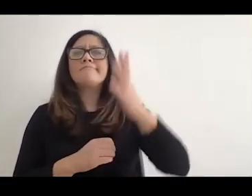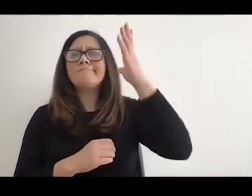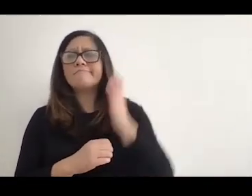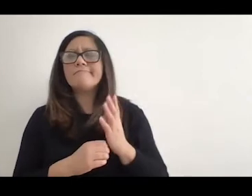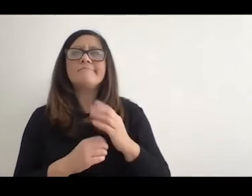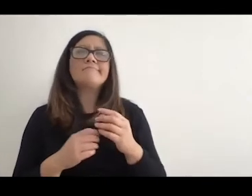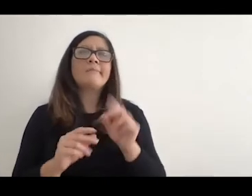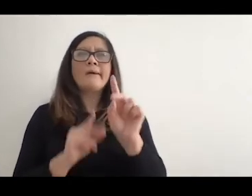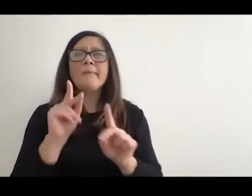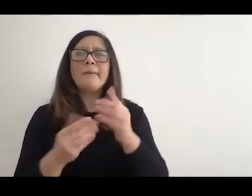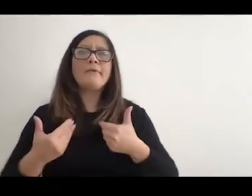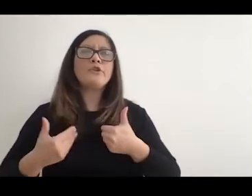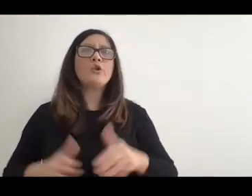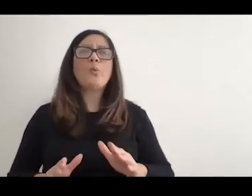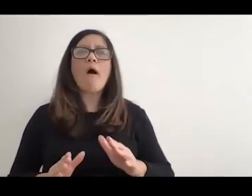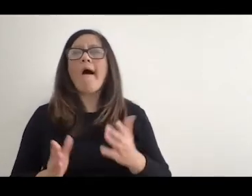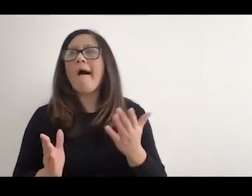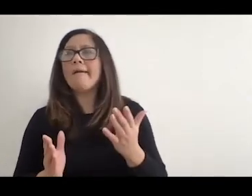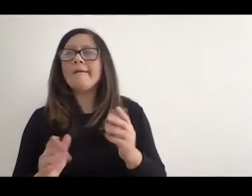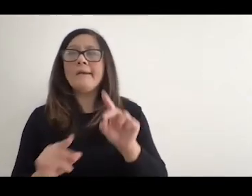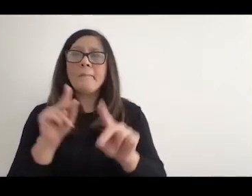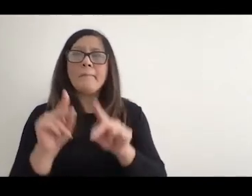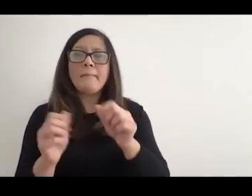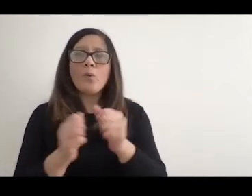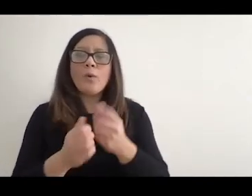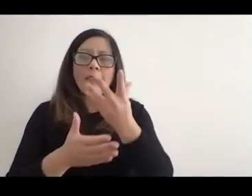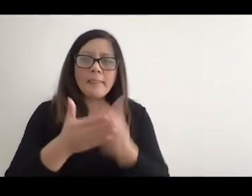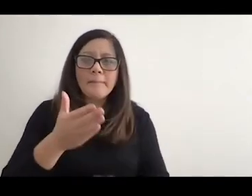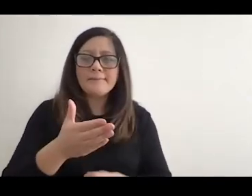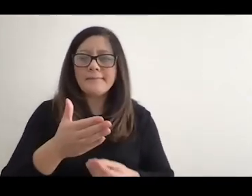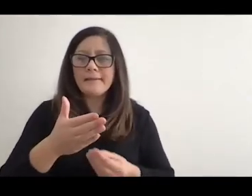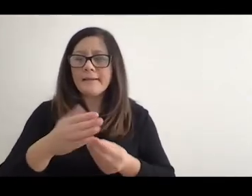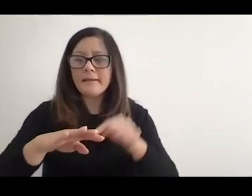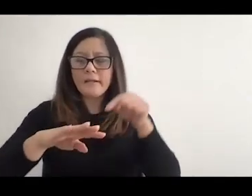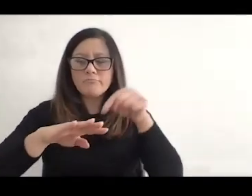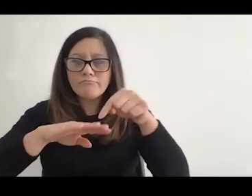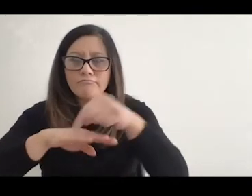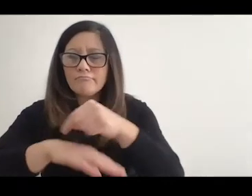were missing limbs or digits or looked pitiful to be handicapped.